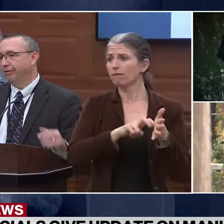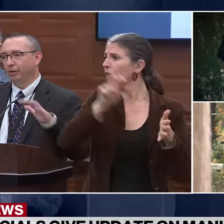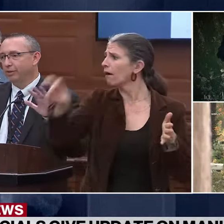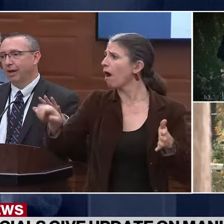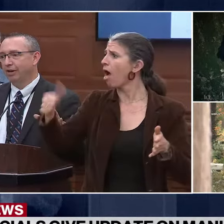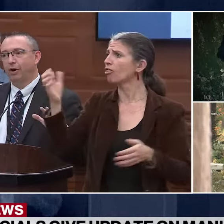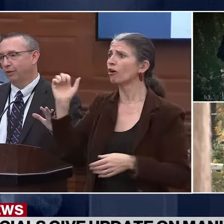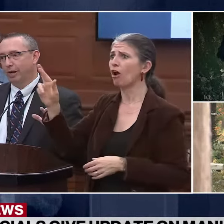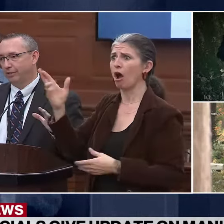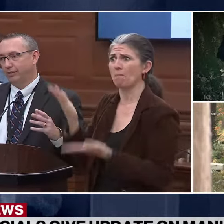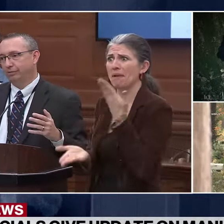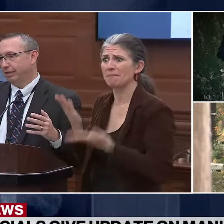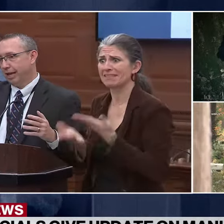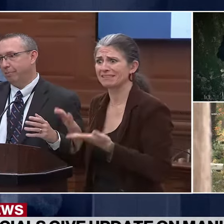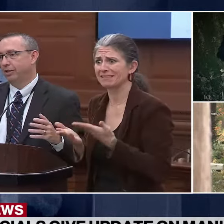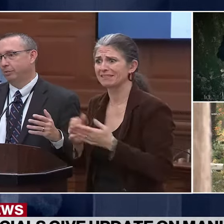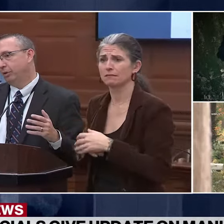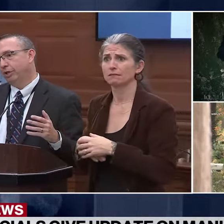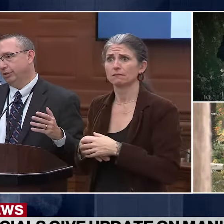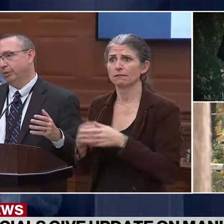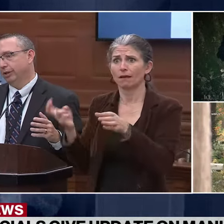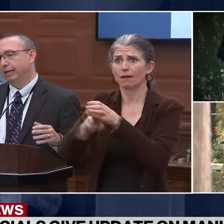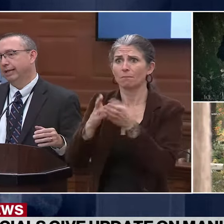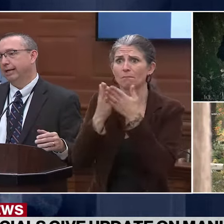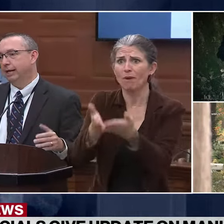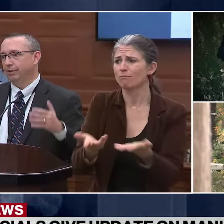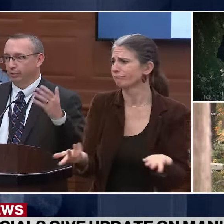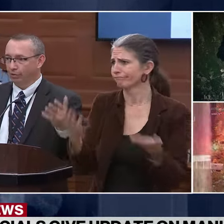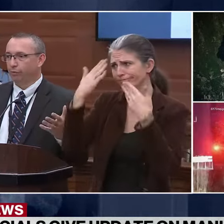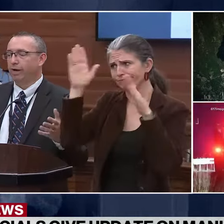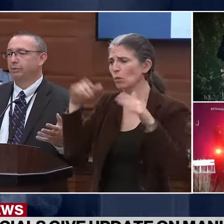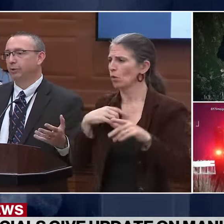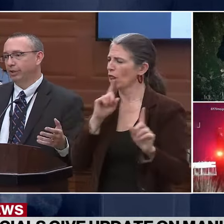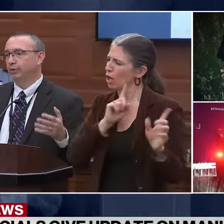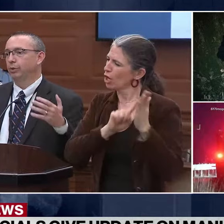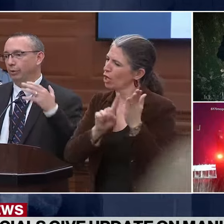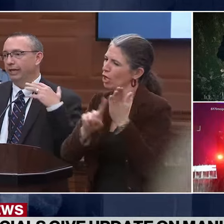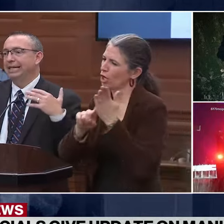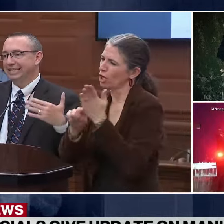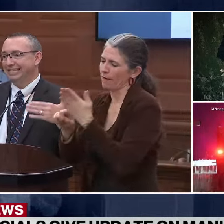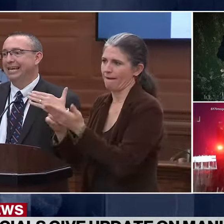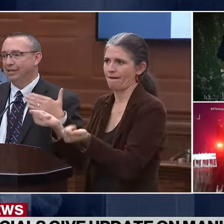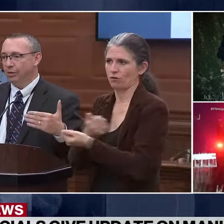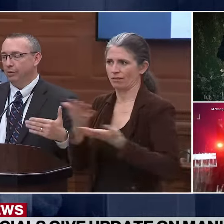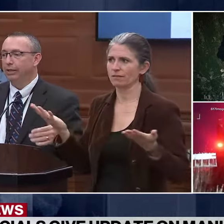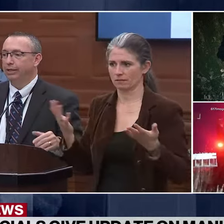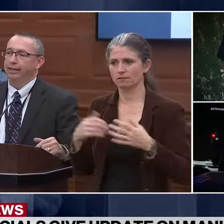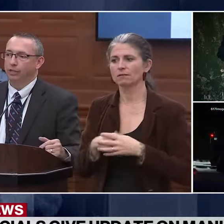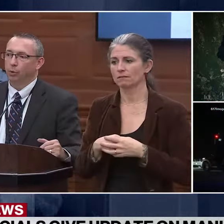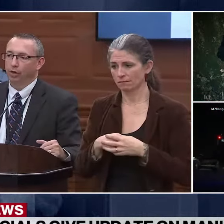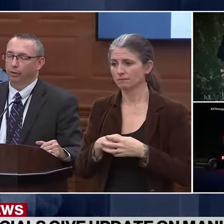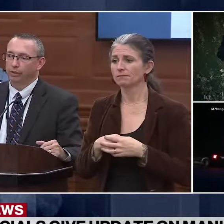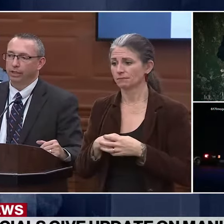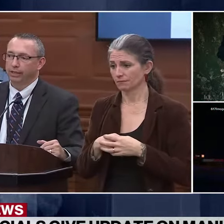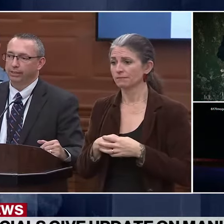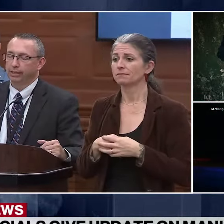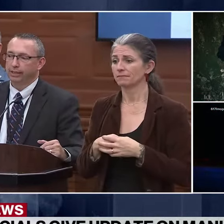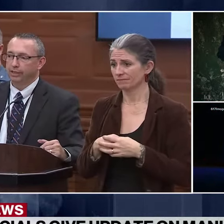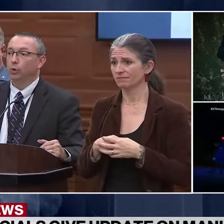WHERE DID HE GO AFTER THAT AND WHAT WAS HE IN OR NOT? WHICH IS WHY WE HAVE FEELERS OUT IN ALL DIRECTIONS. IS THAT A POSSIBILITY?